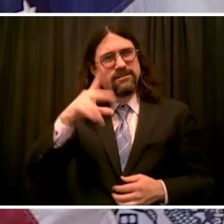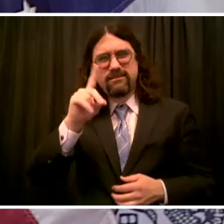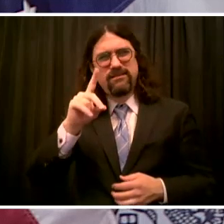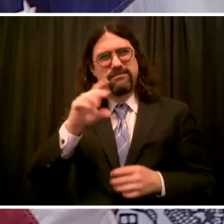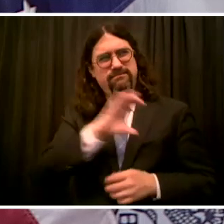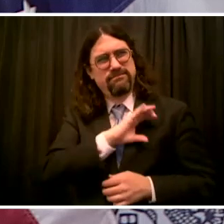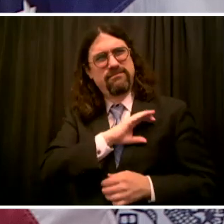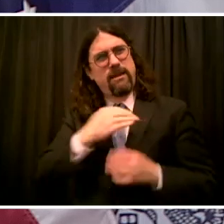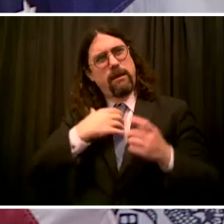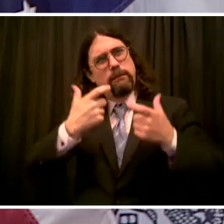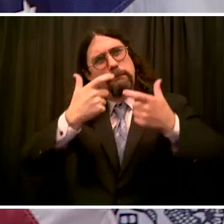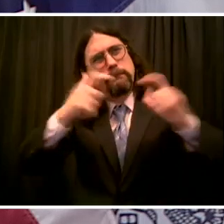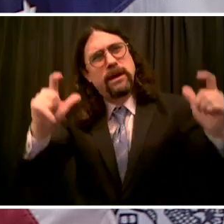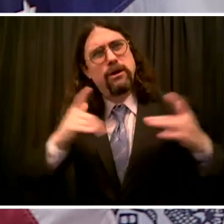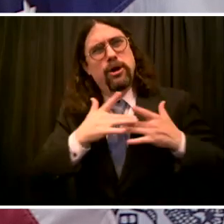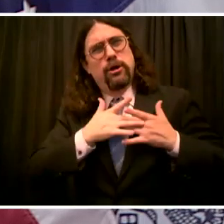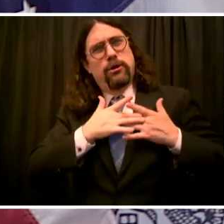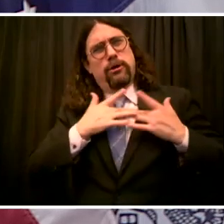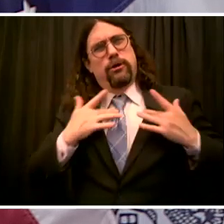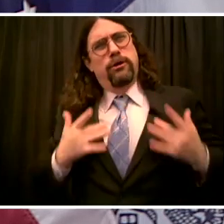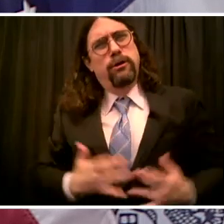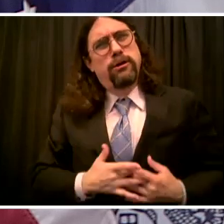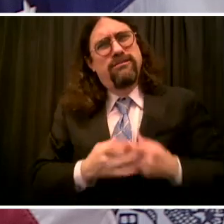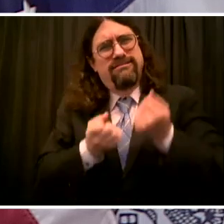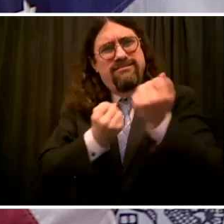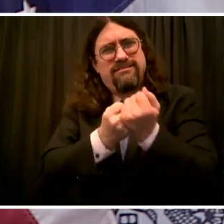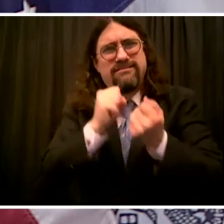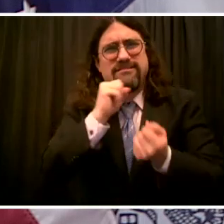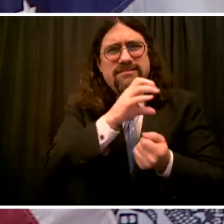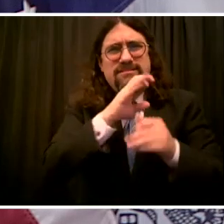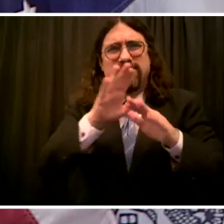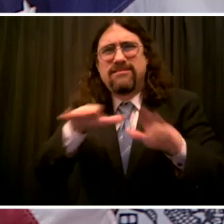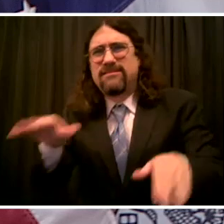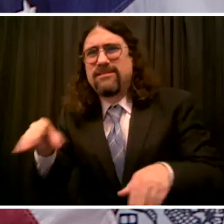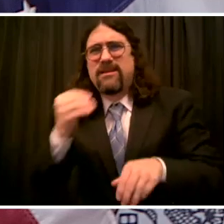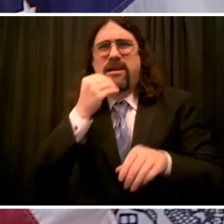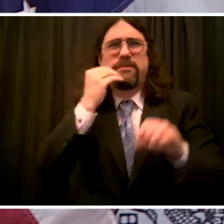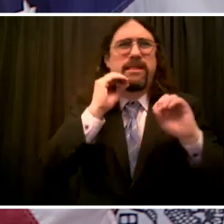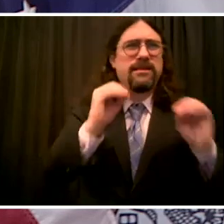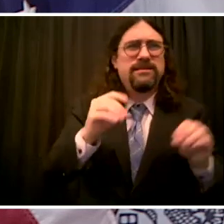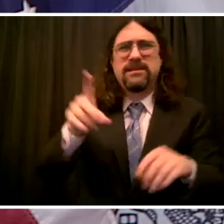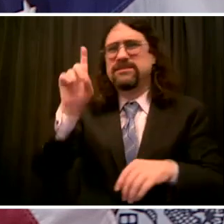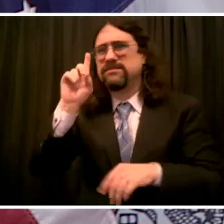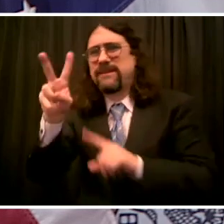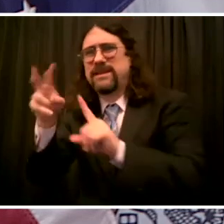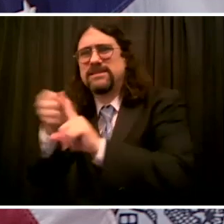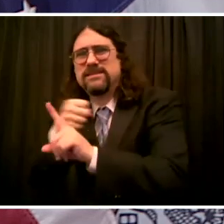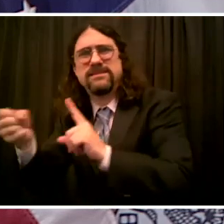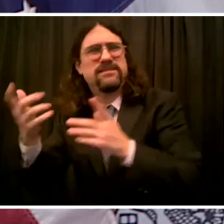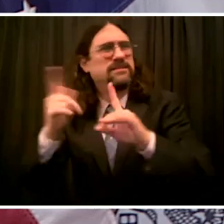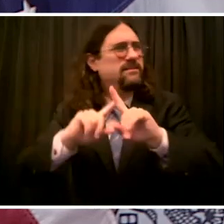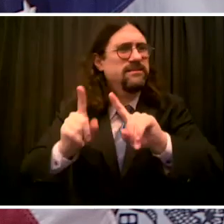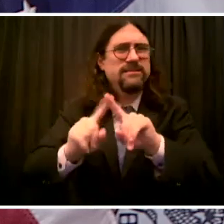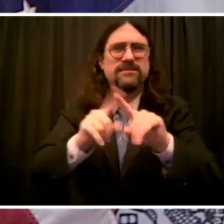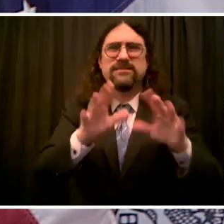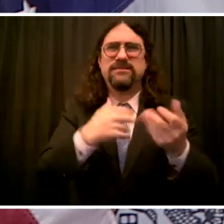THIS GREAT CITY WICHH IS GOING ON PLANNING AS WE SPEAK. OR WHEN WE'RE VISITING VICTIMS OF DOMESTIC VIOLENCE.